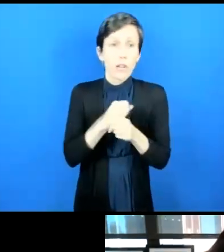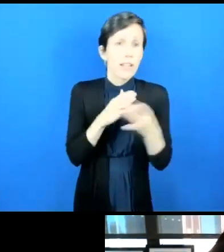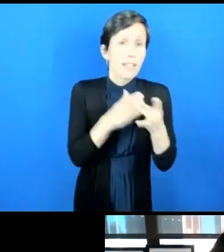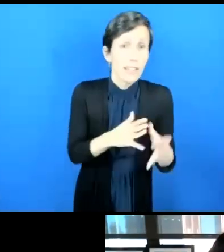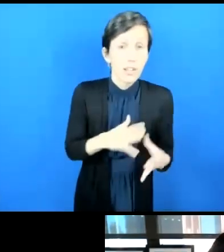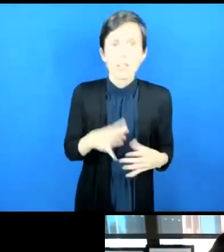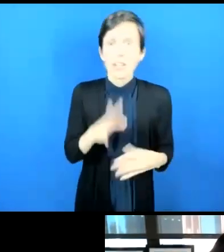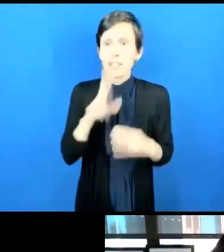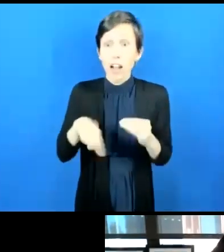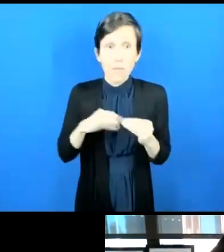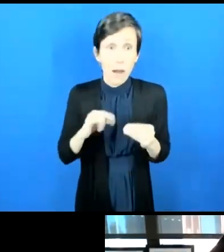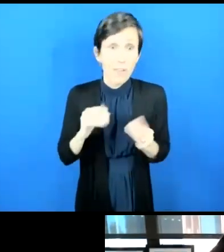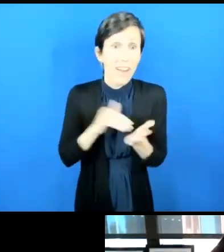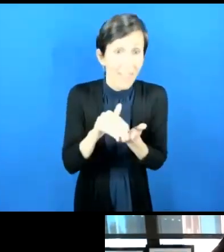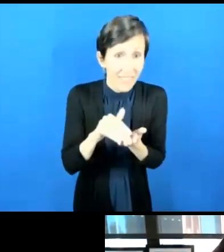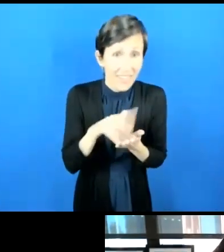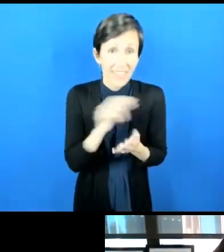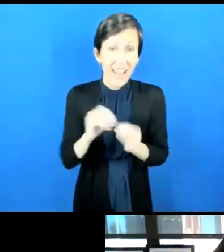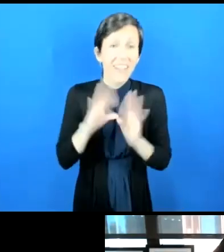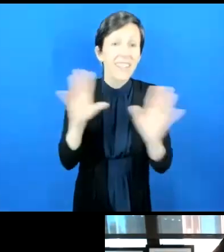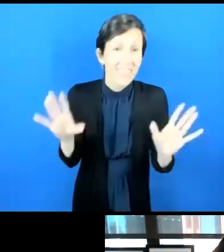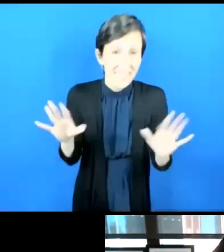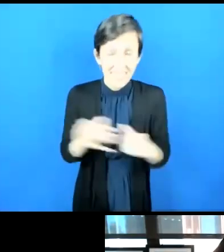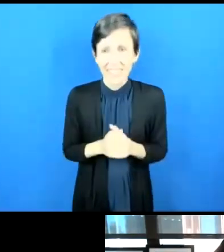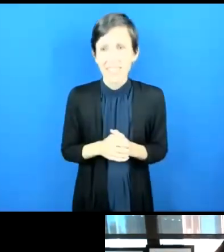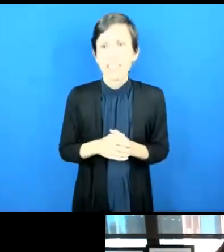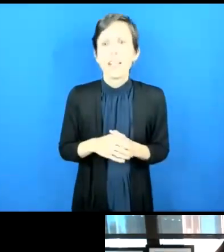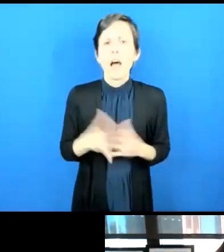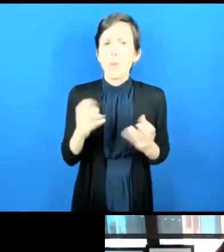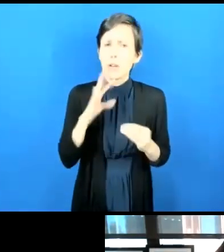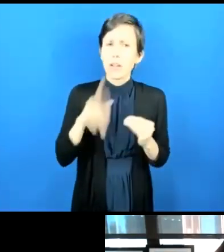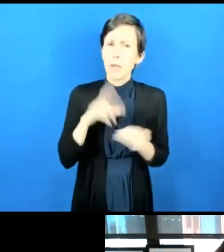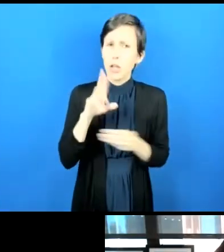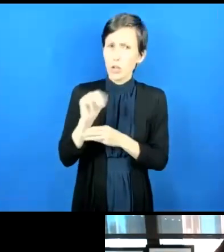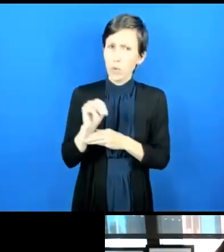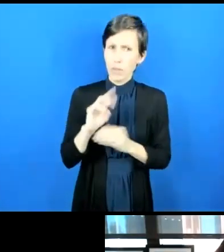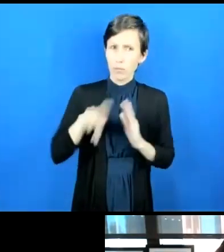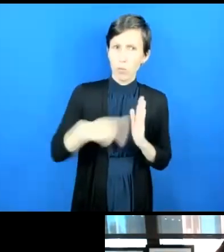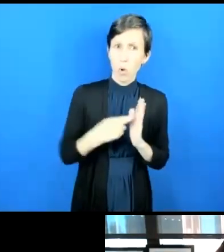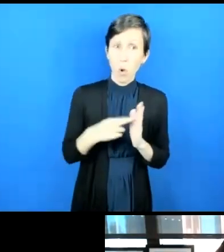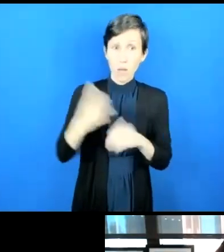I fully understand the role that U of M plays nationally. So the stakes are high, not just for us,